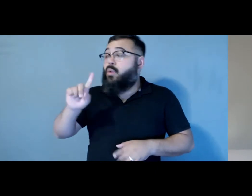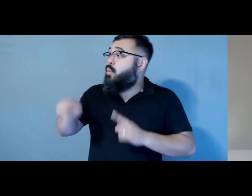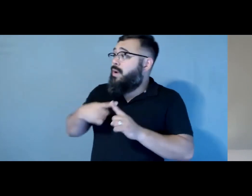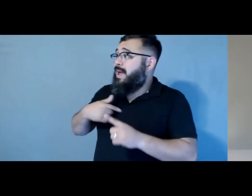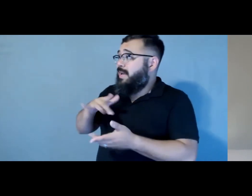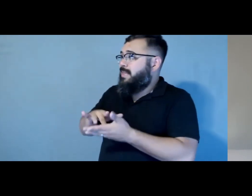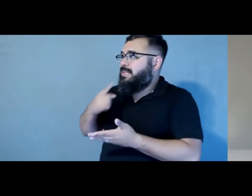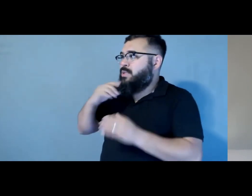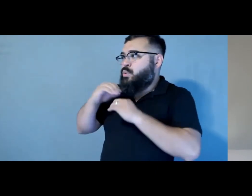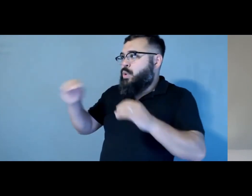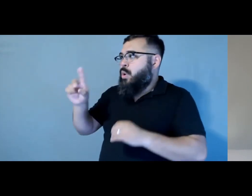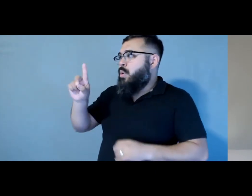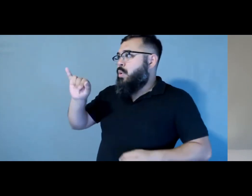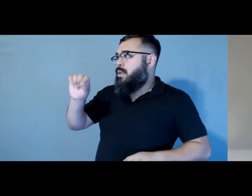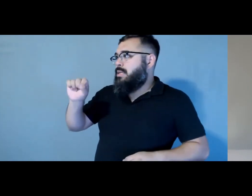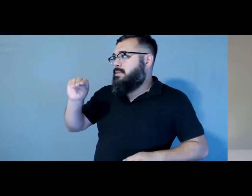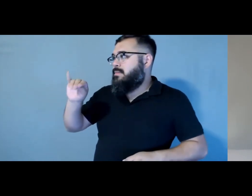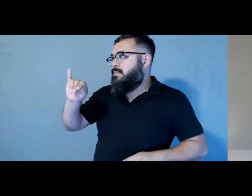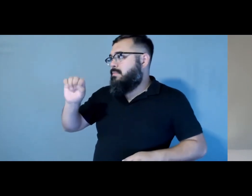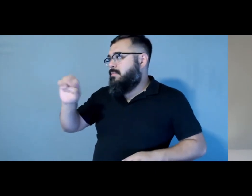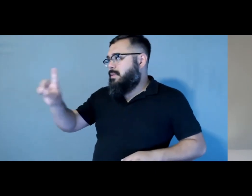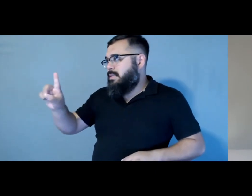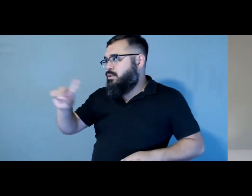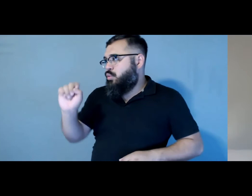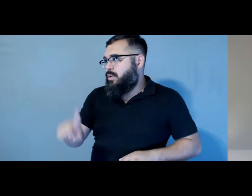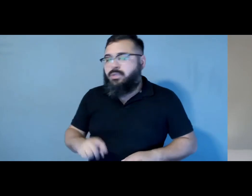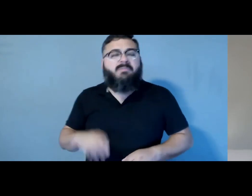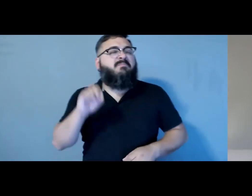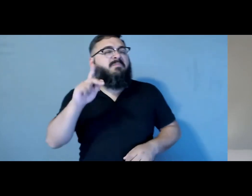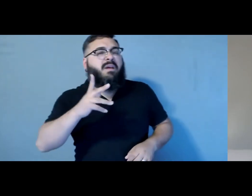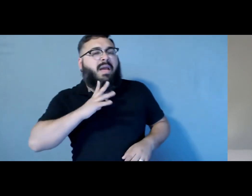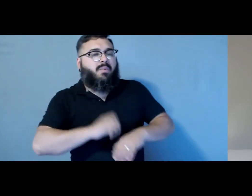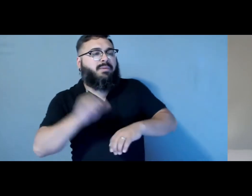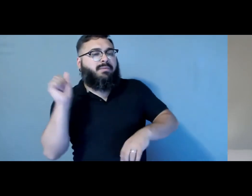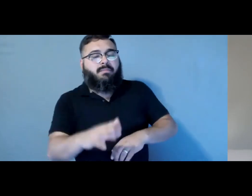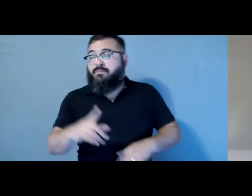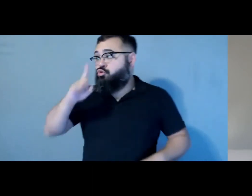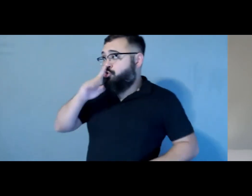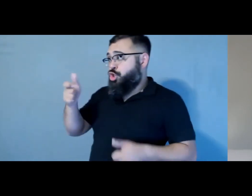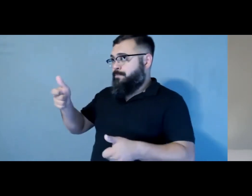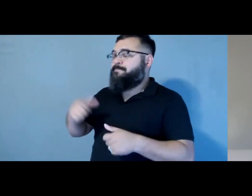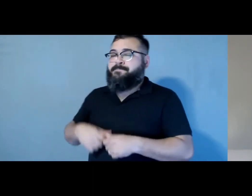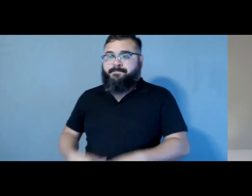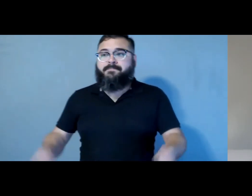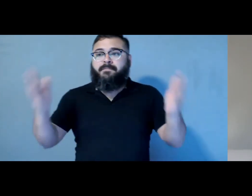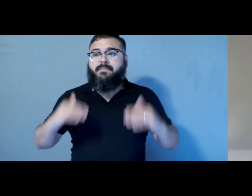[Edie] Okay, I'll send it to you. Okay, sure, so the next question is